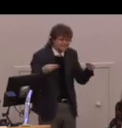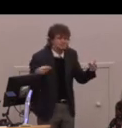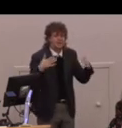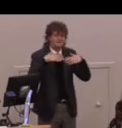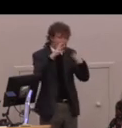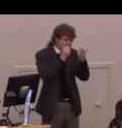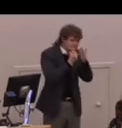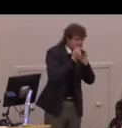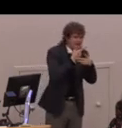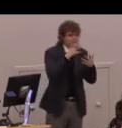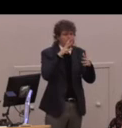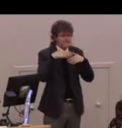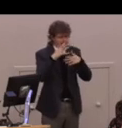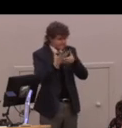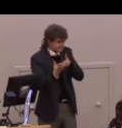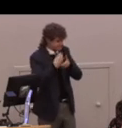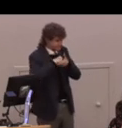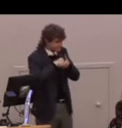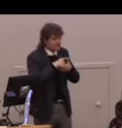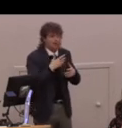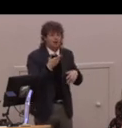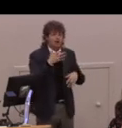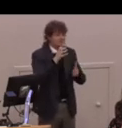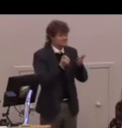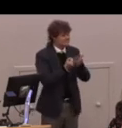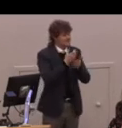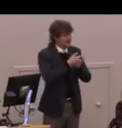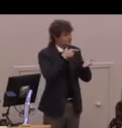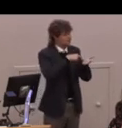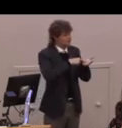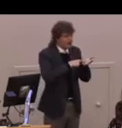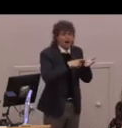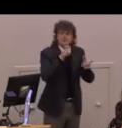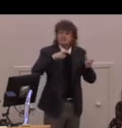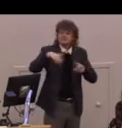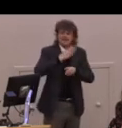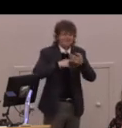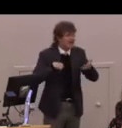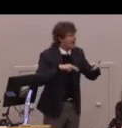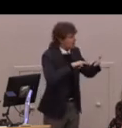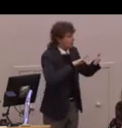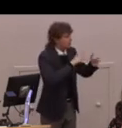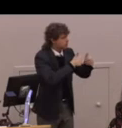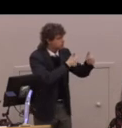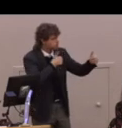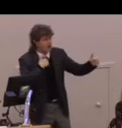people with disabilities are often left behind because there is a set pattern and a set way